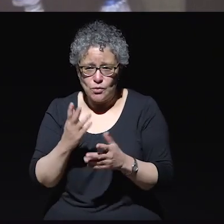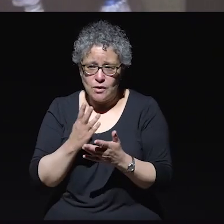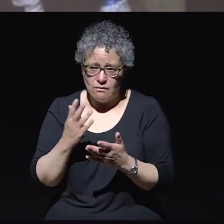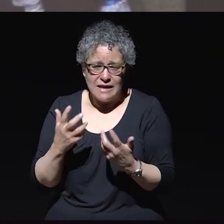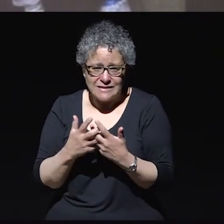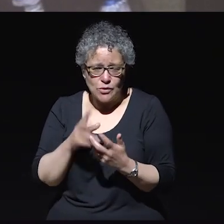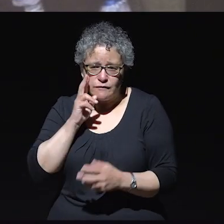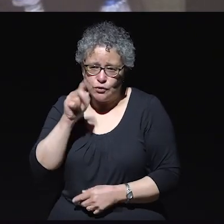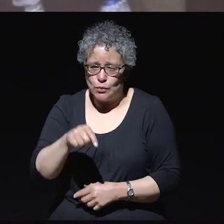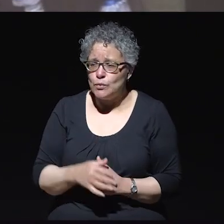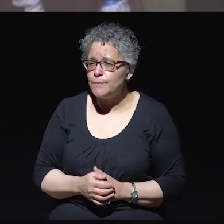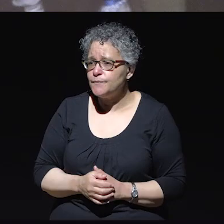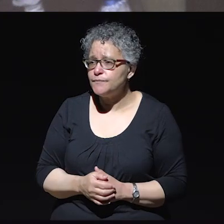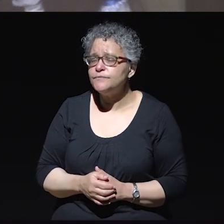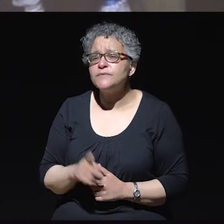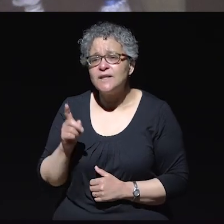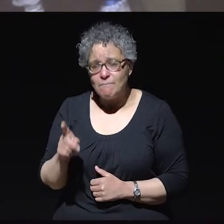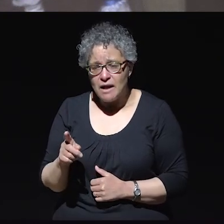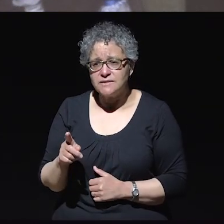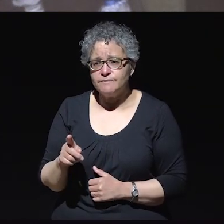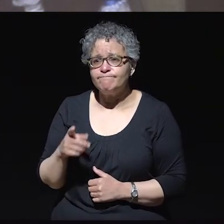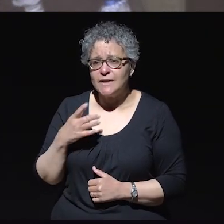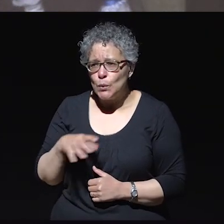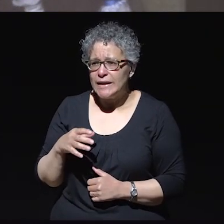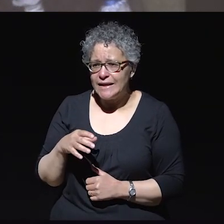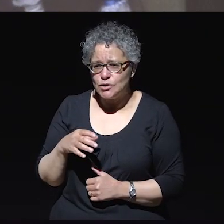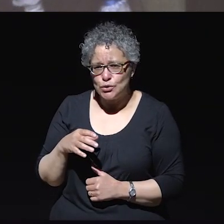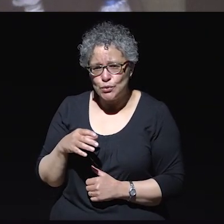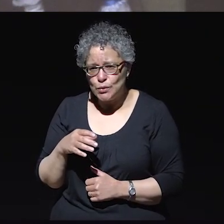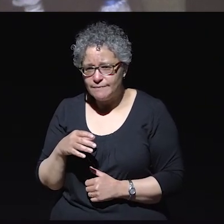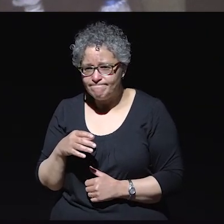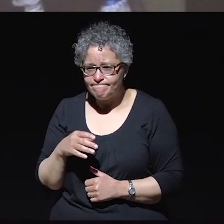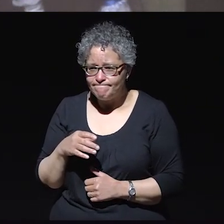However, we do need to grapple with Van Dyck's influence